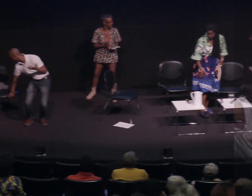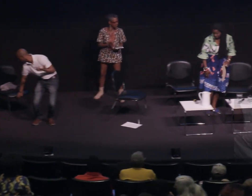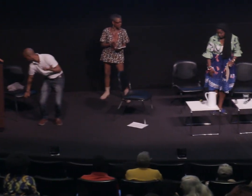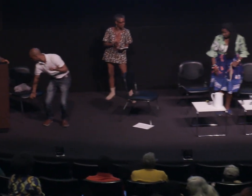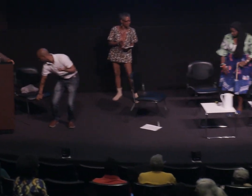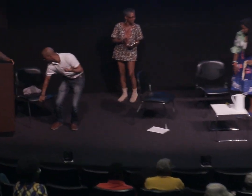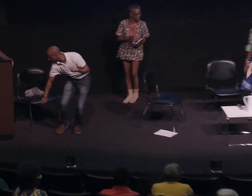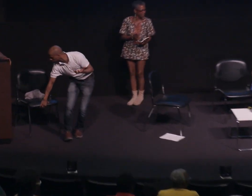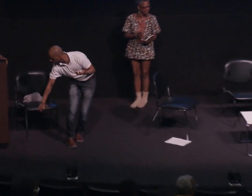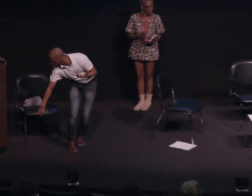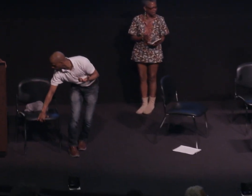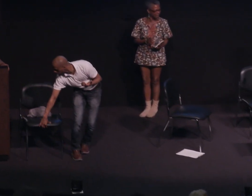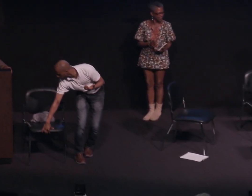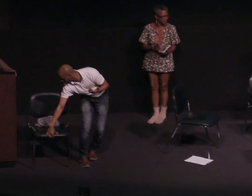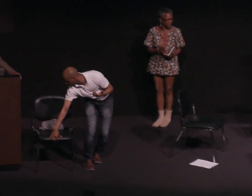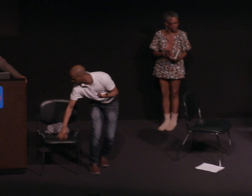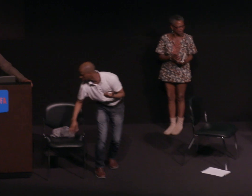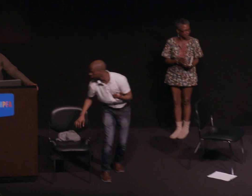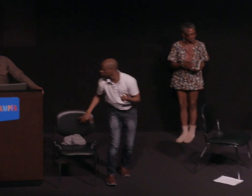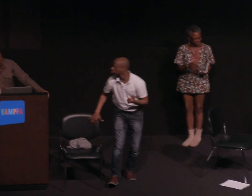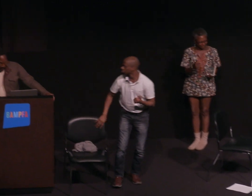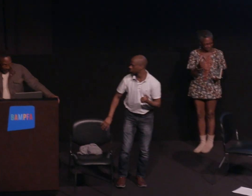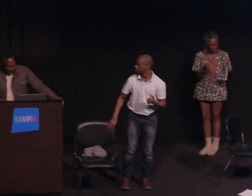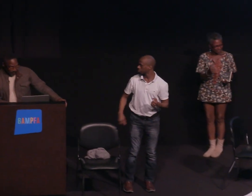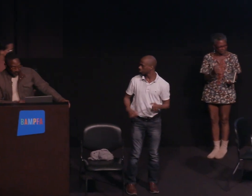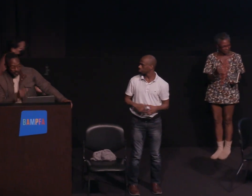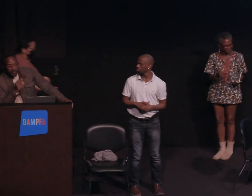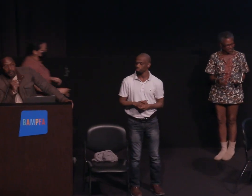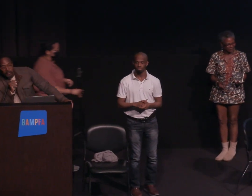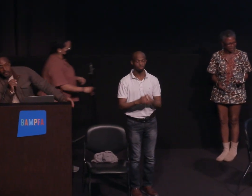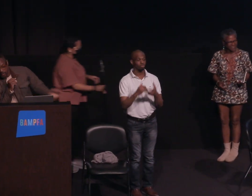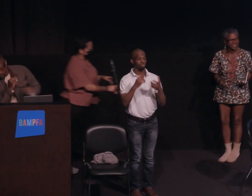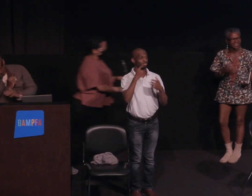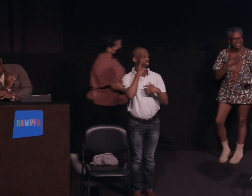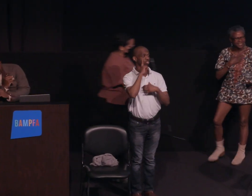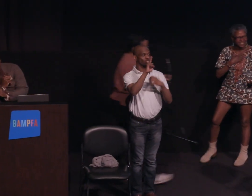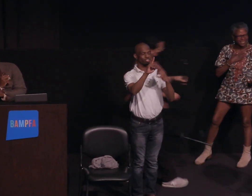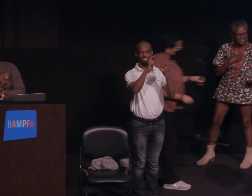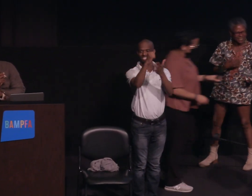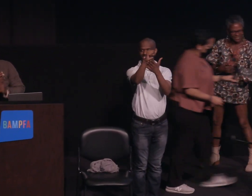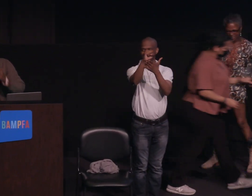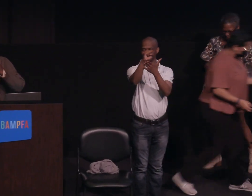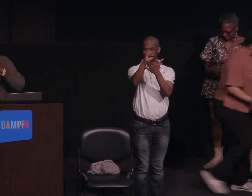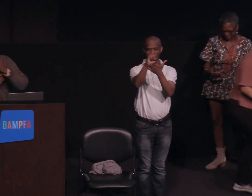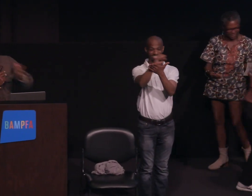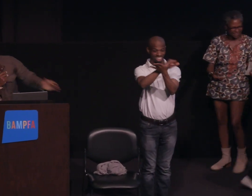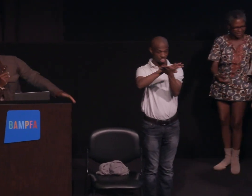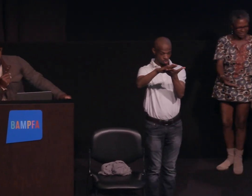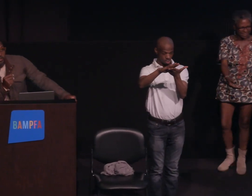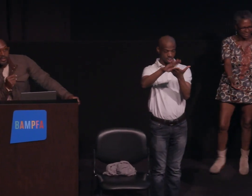the Sacred Larder work that I'm continuing to work on, as I mentioned,